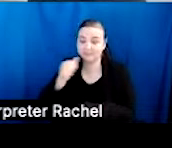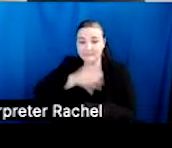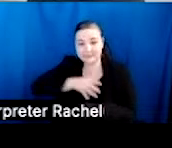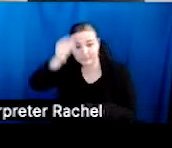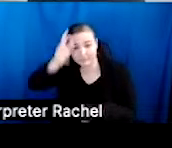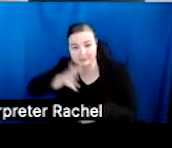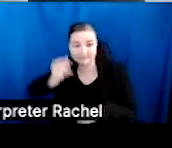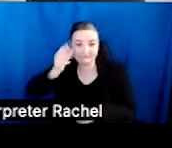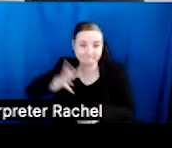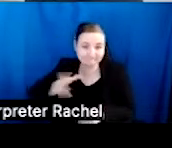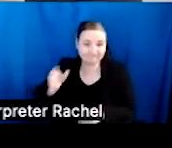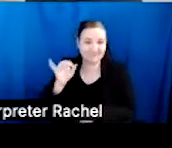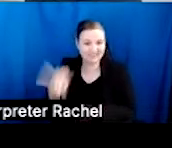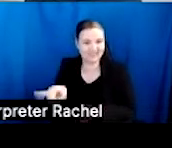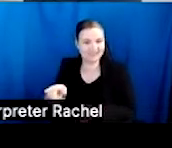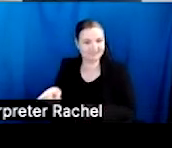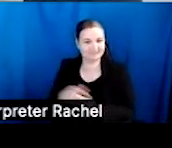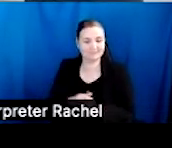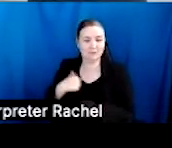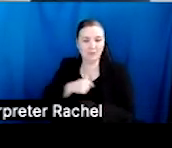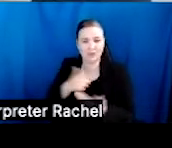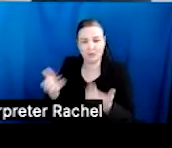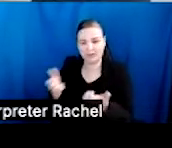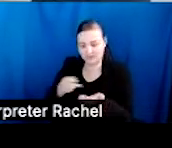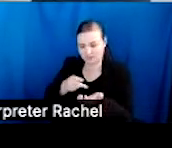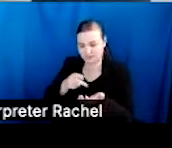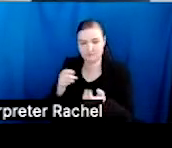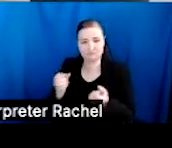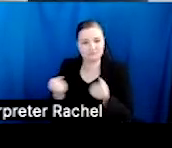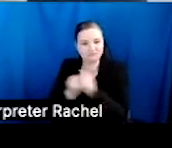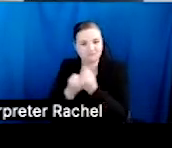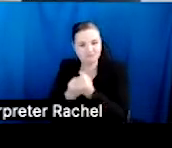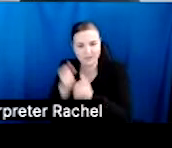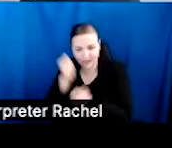the lowest-paid people in our unit. Our contract brought the minimum salary for workers and visitor